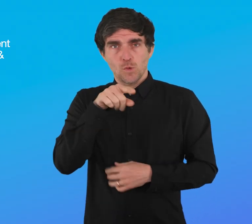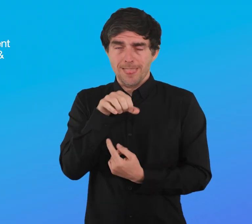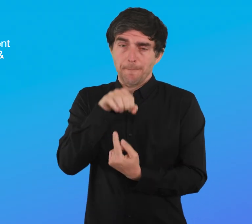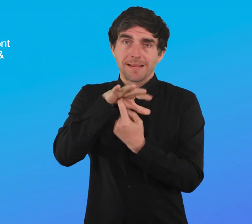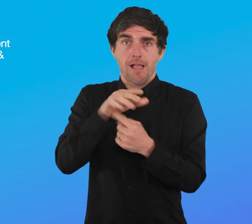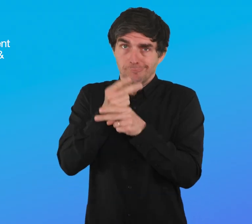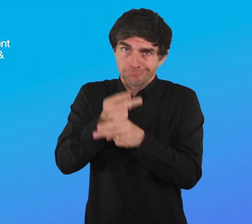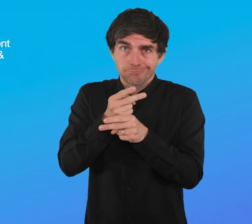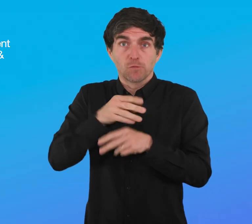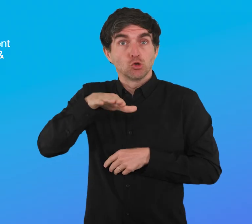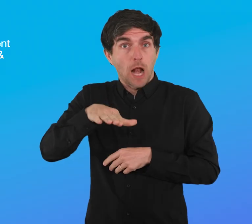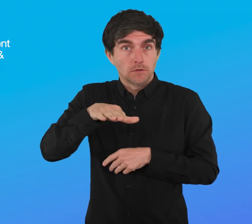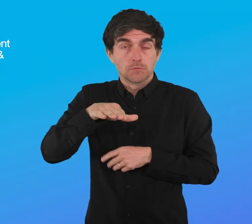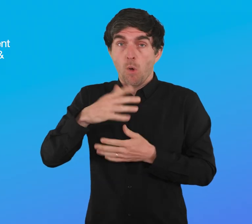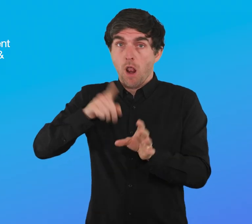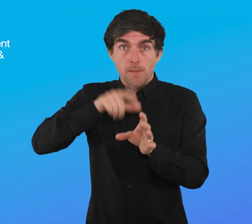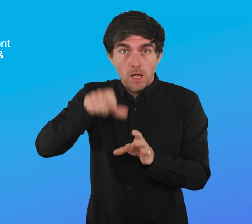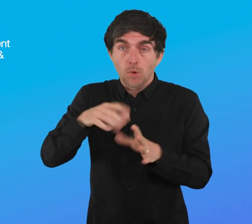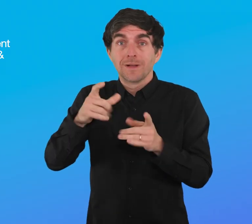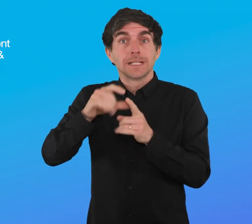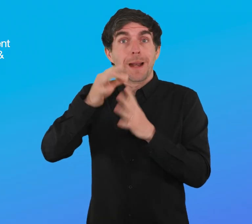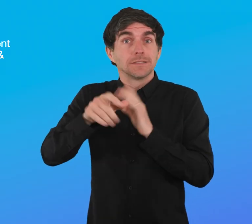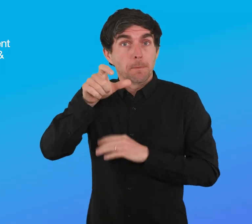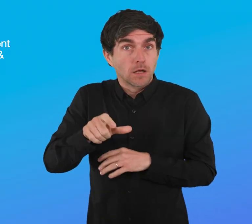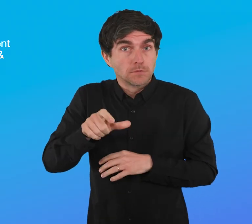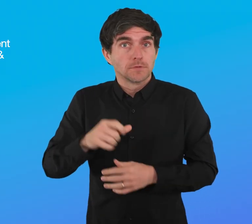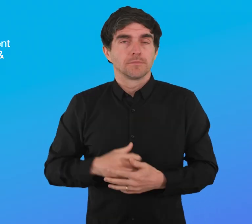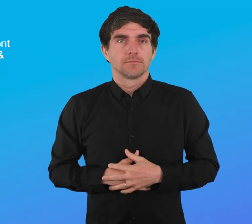• Are the main carer of a child, a young person, or a disabled person